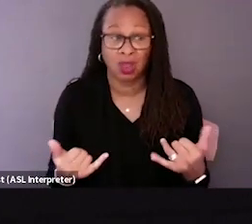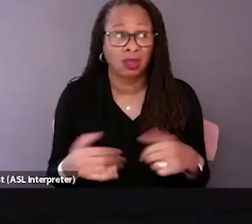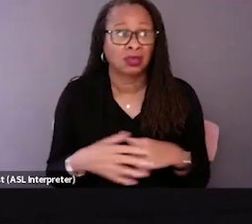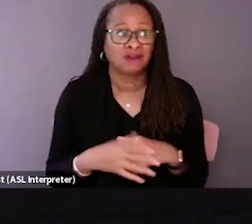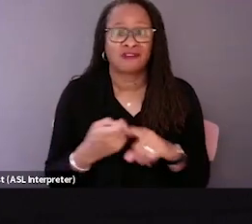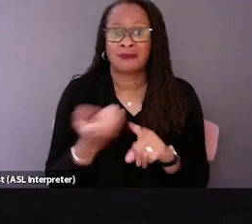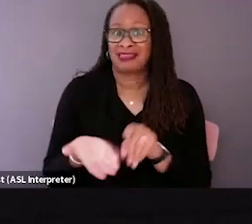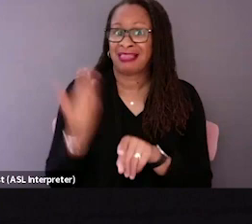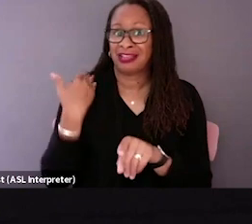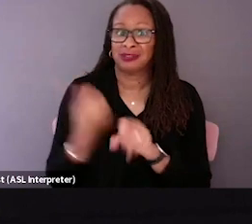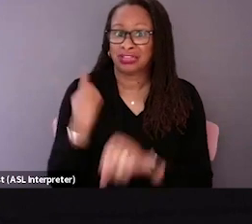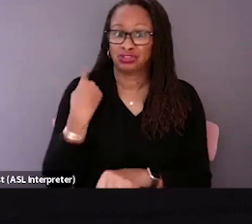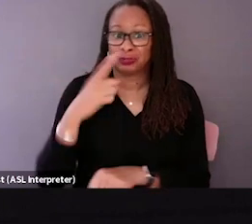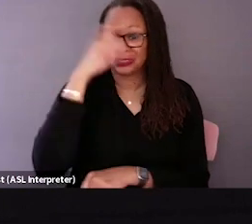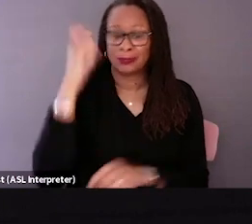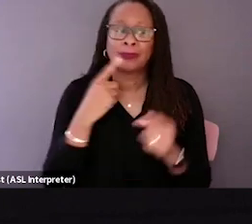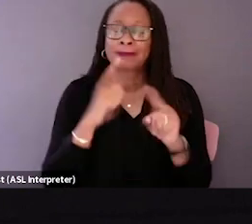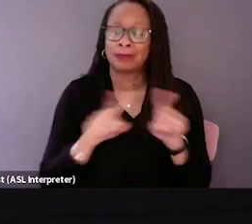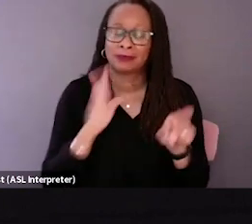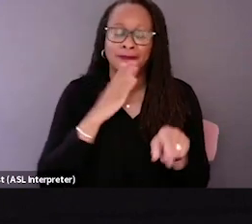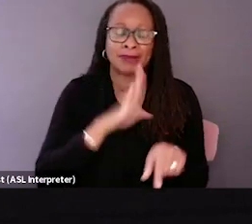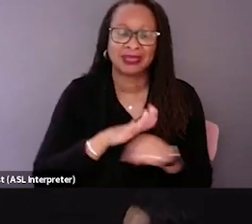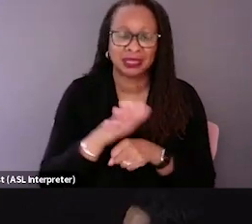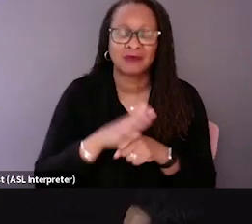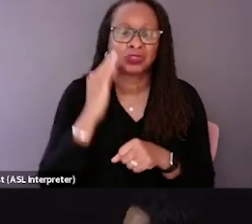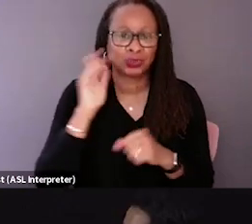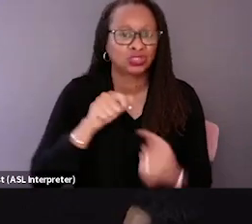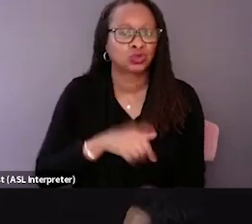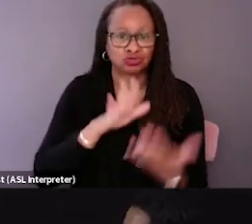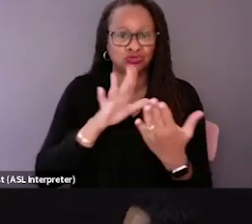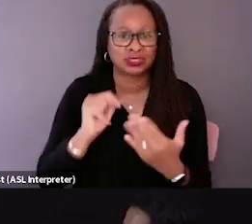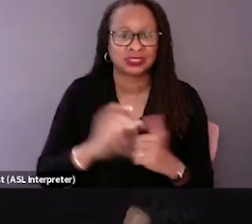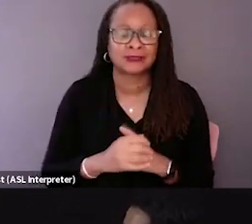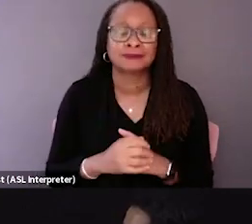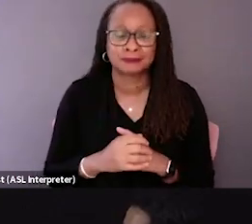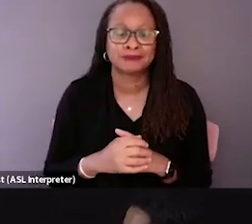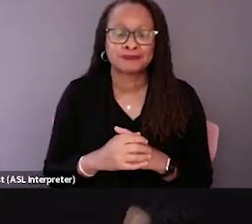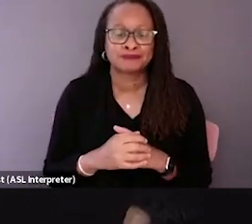but it was bad enough then that we knew we needed to address it. So we didn't have to make any,